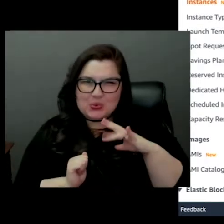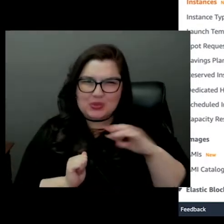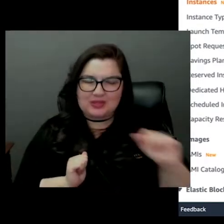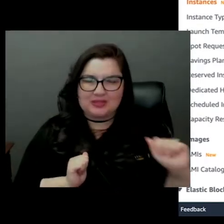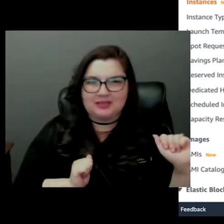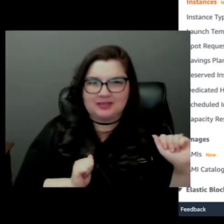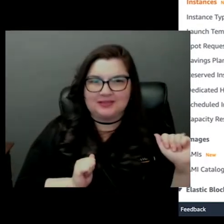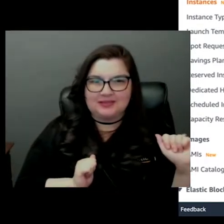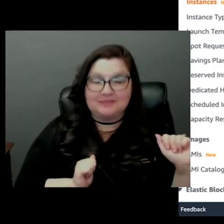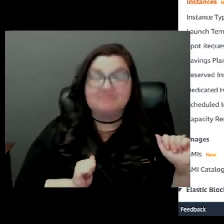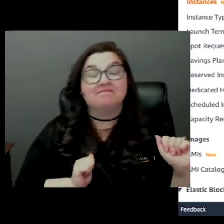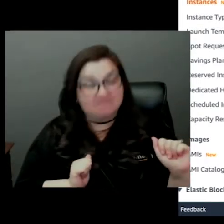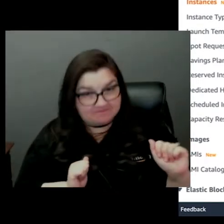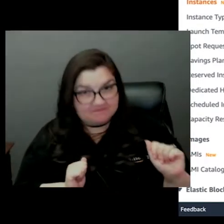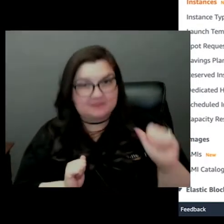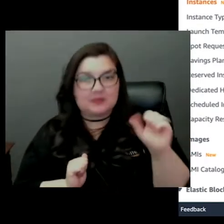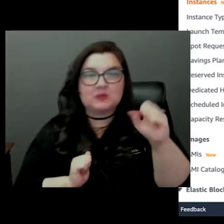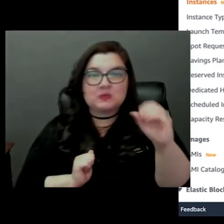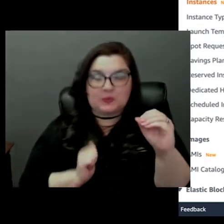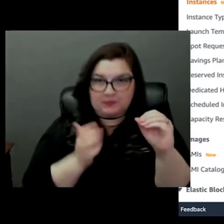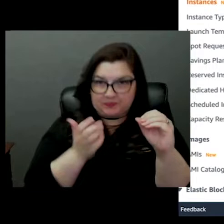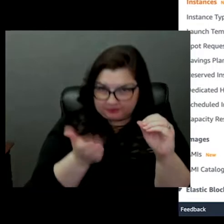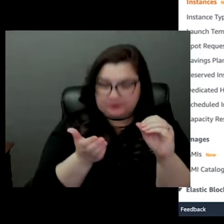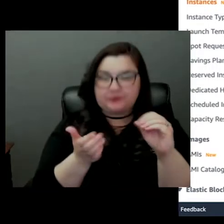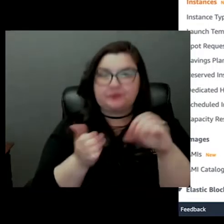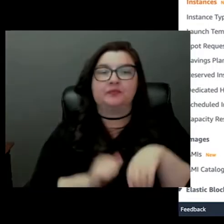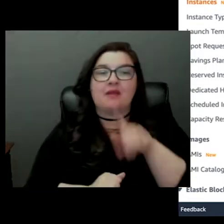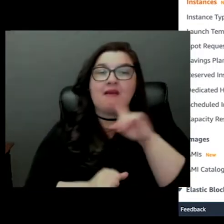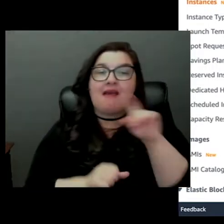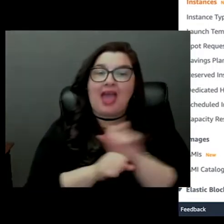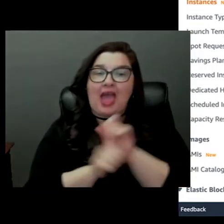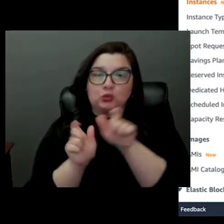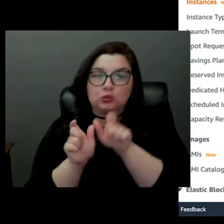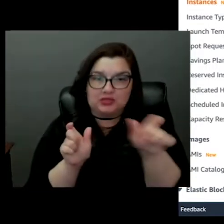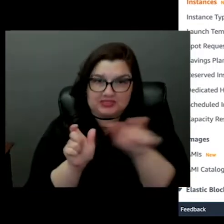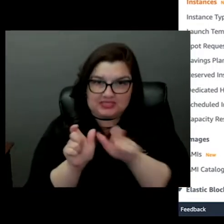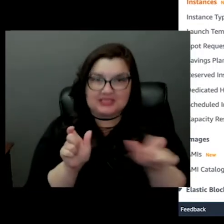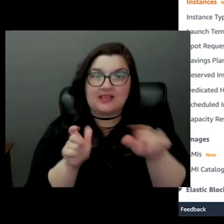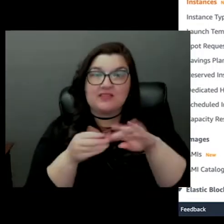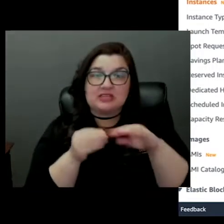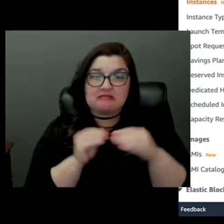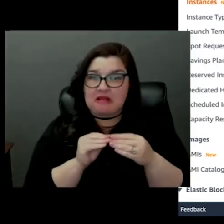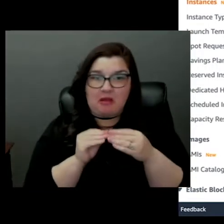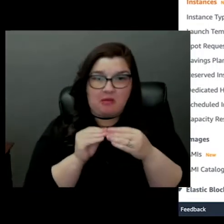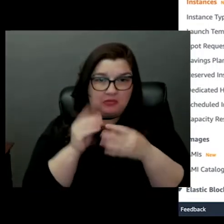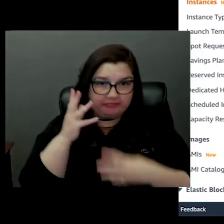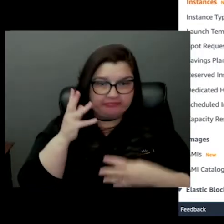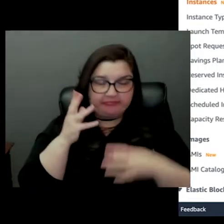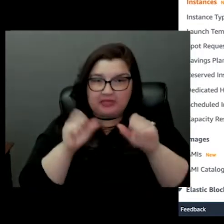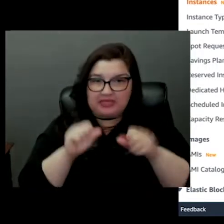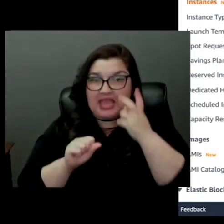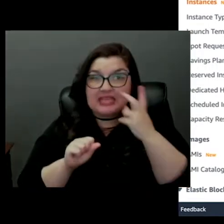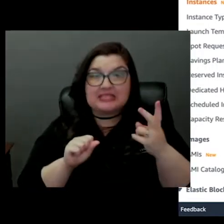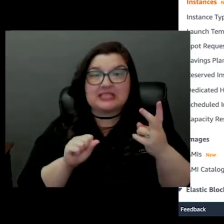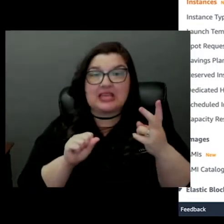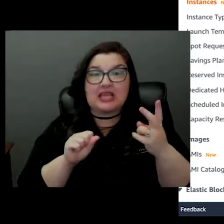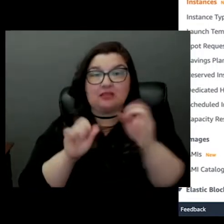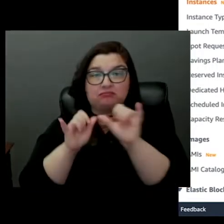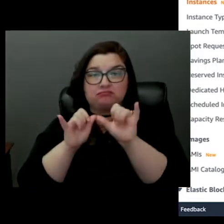So, along with the actual instance, there's a number of things you can see from a metric standpoint. And so we can-